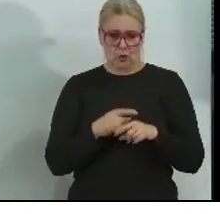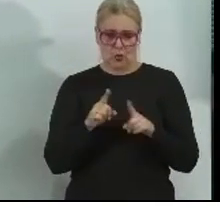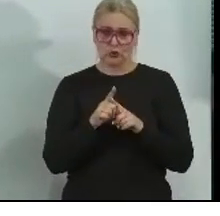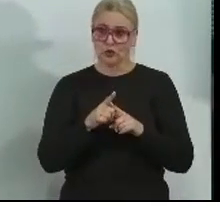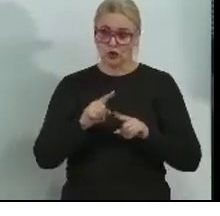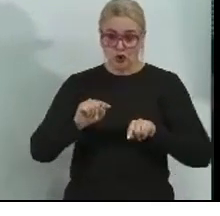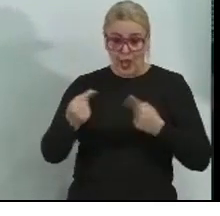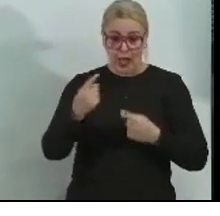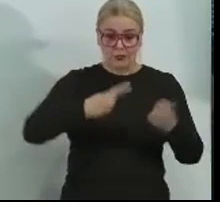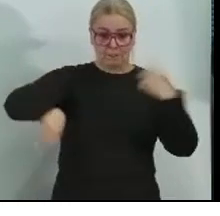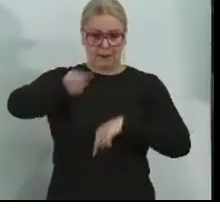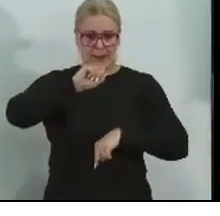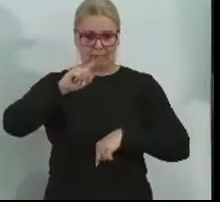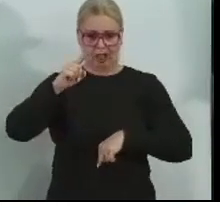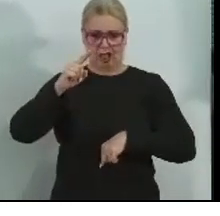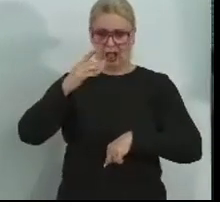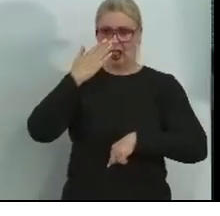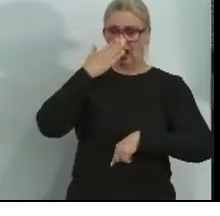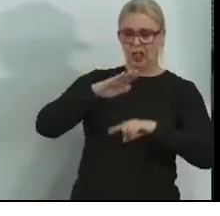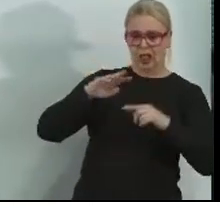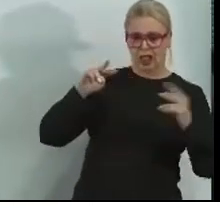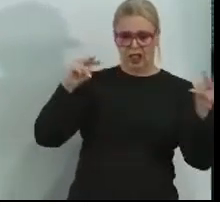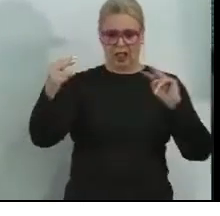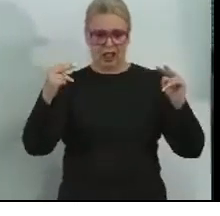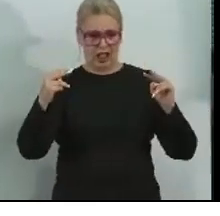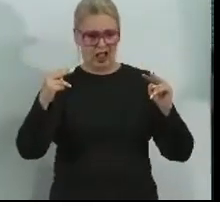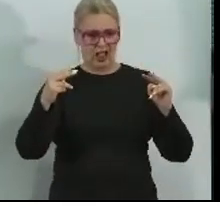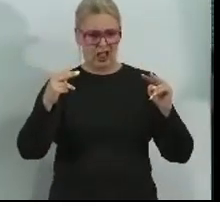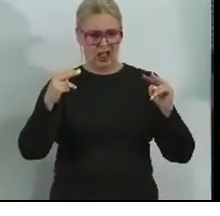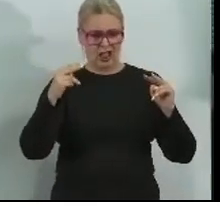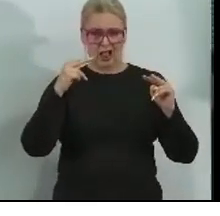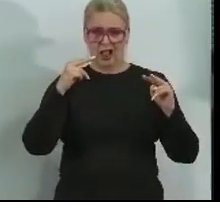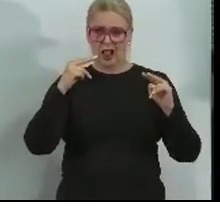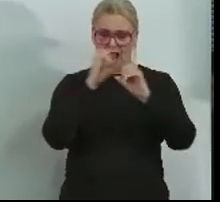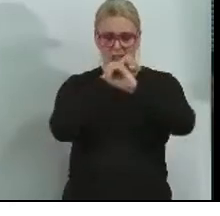don't know what the social model of disability is. And that's from the disabled community themselves.